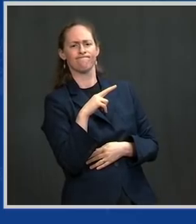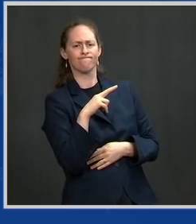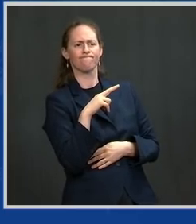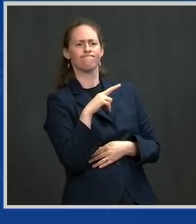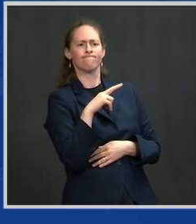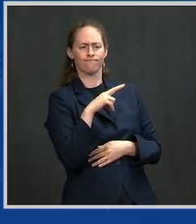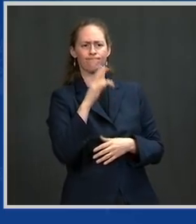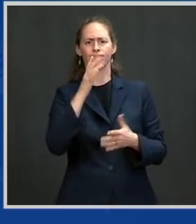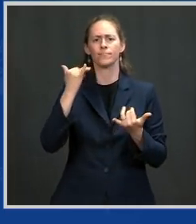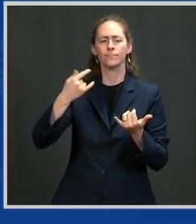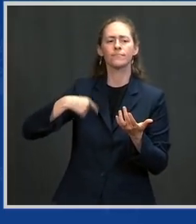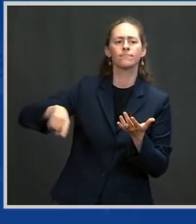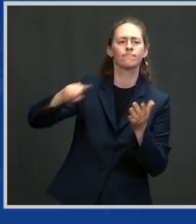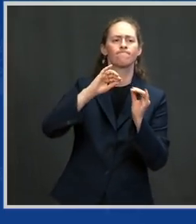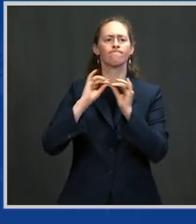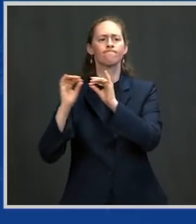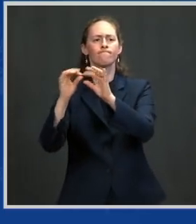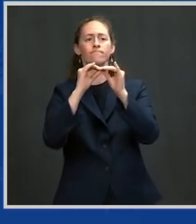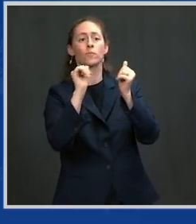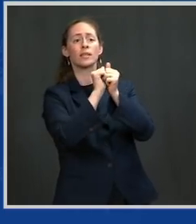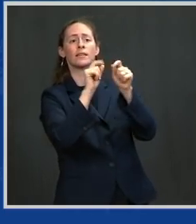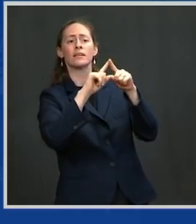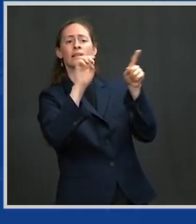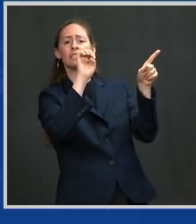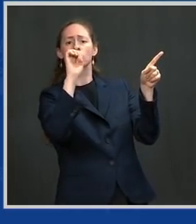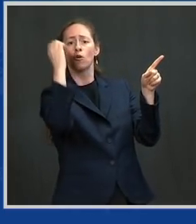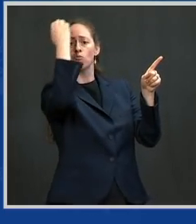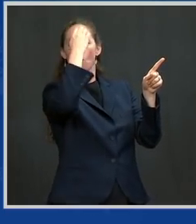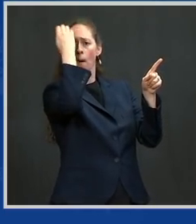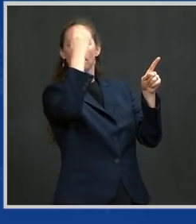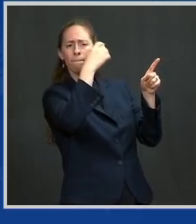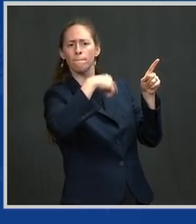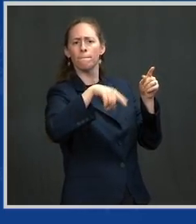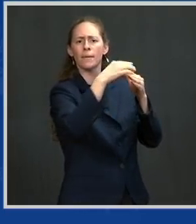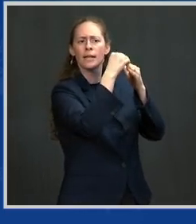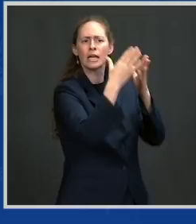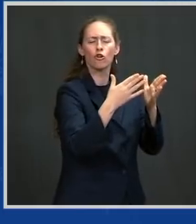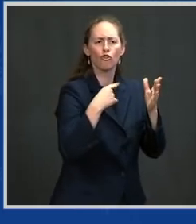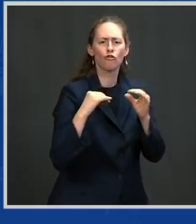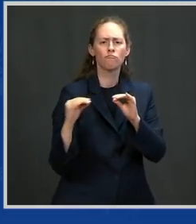And today I also met with the leaders of the three Baltic states: Estonia, Latvia, and Lithuania.